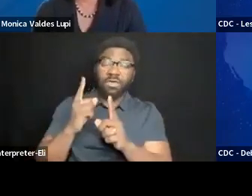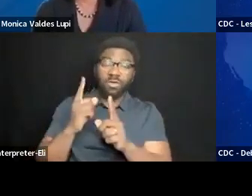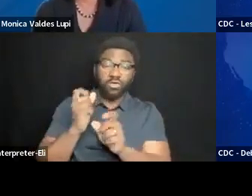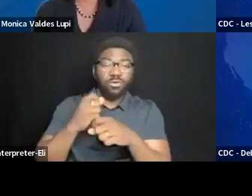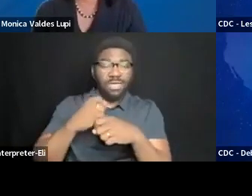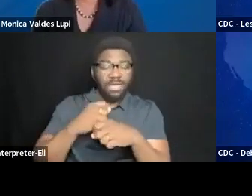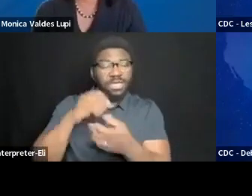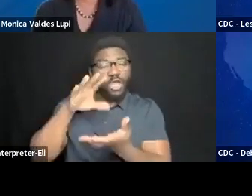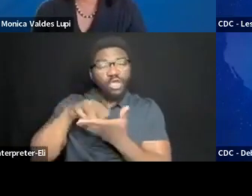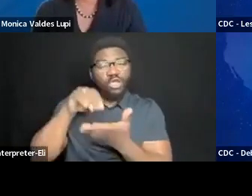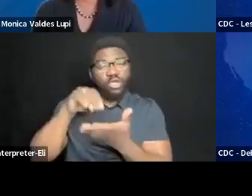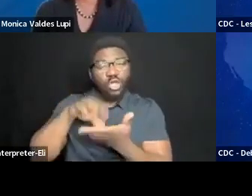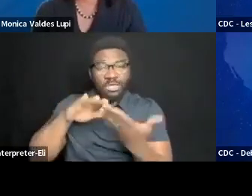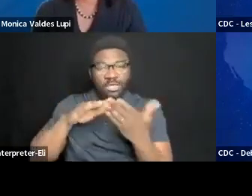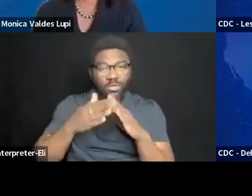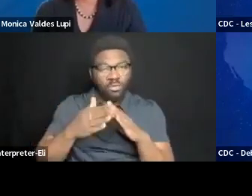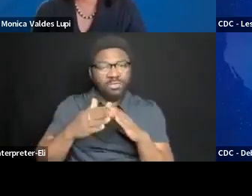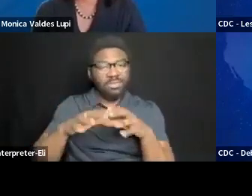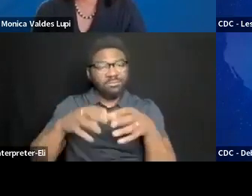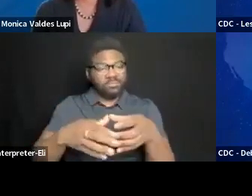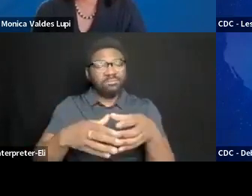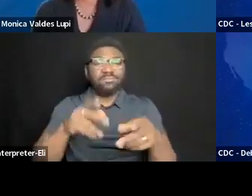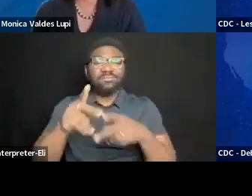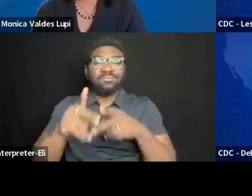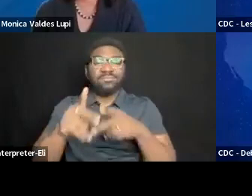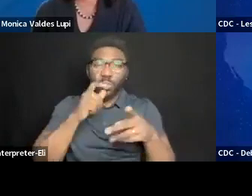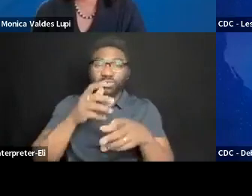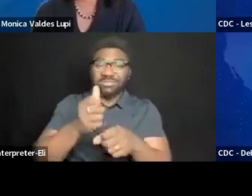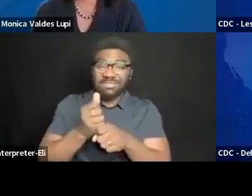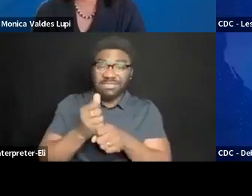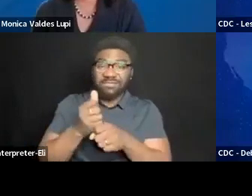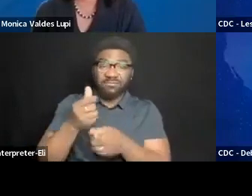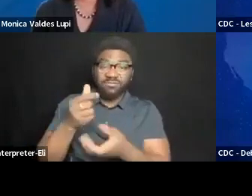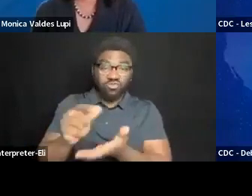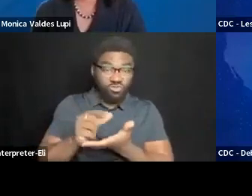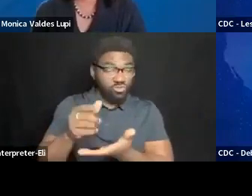It's a great model for not only accountability to each other,